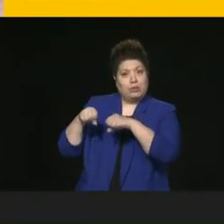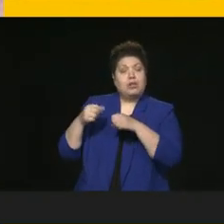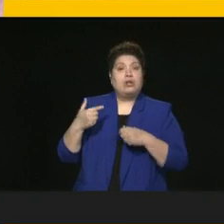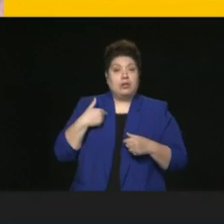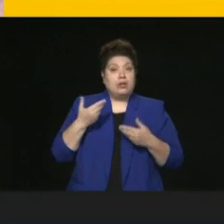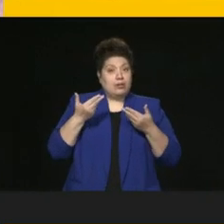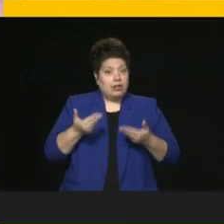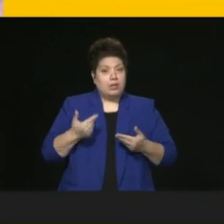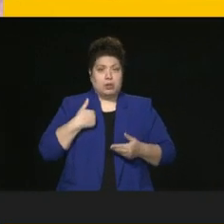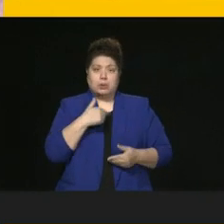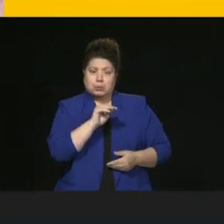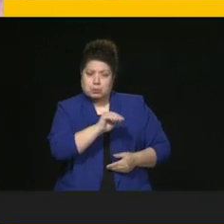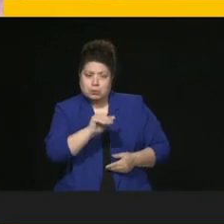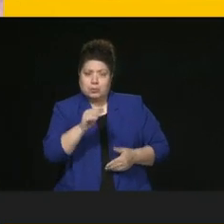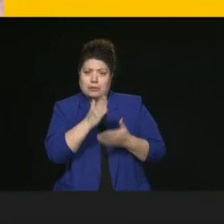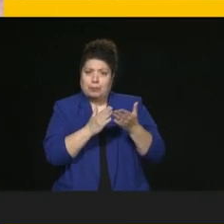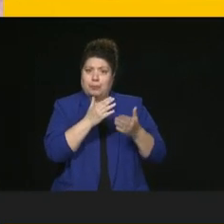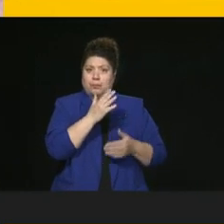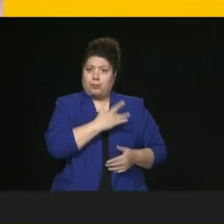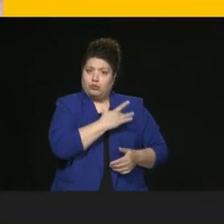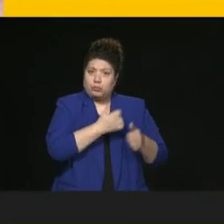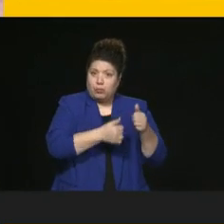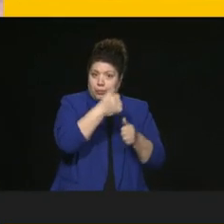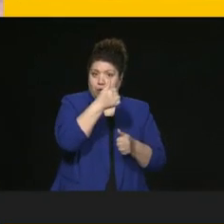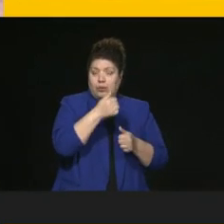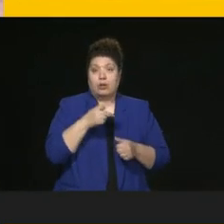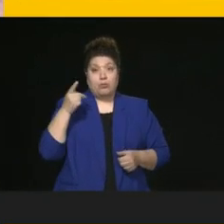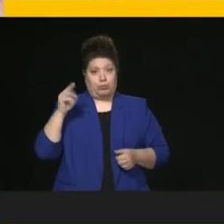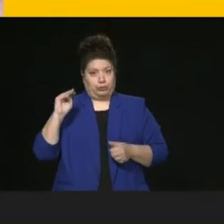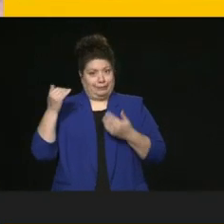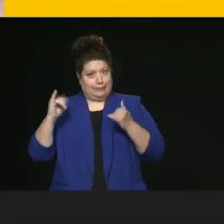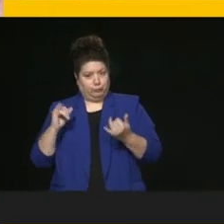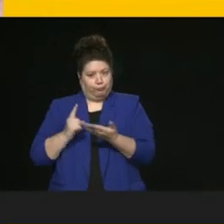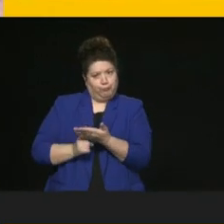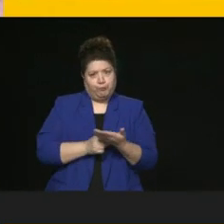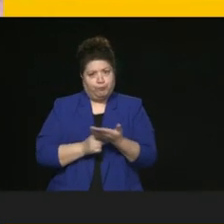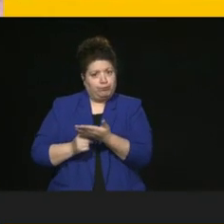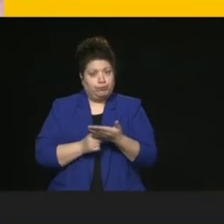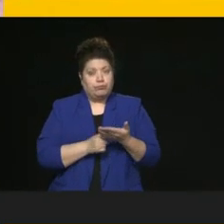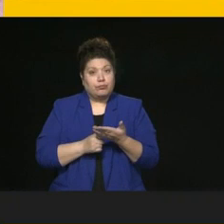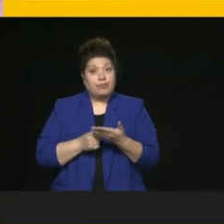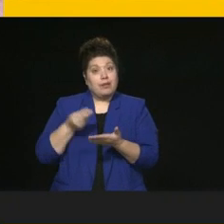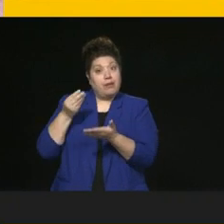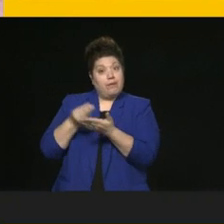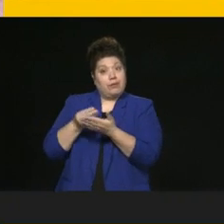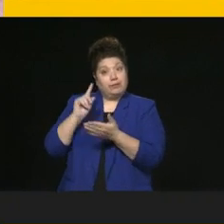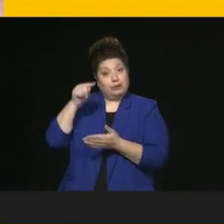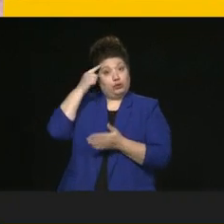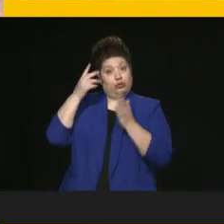RESPONSE AND SINCE THEN I'VE SPOKEN ABOUT IT WITH A FEW PREMIERS, THE PRIME MINISTER HAS CONTINUED TO BE WORKING ON IT,